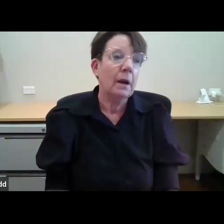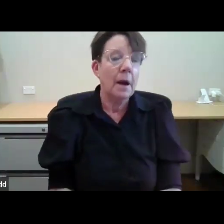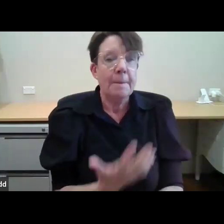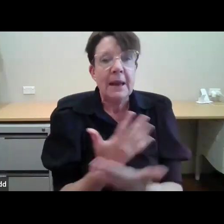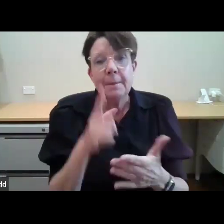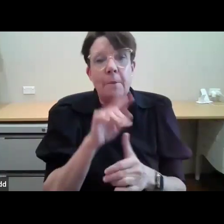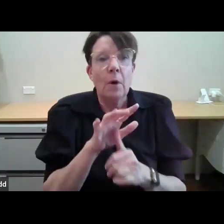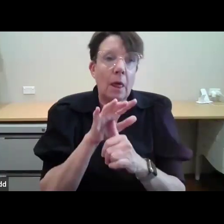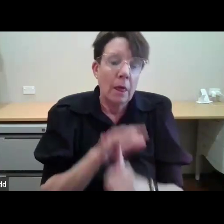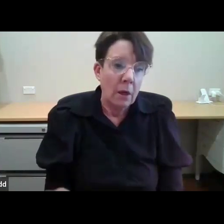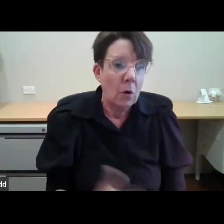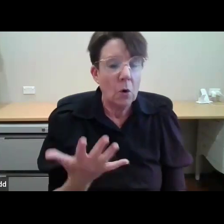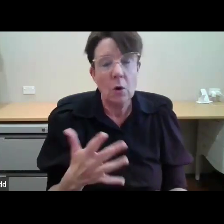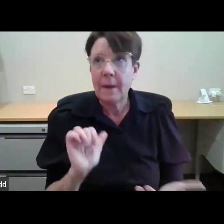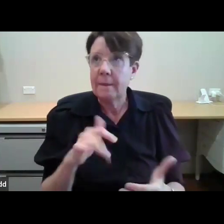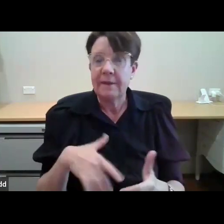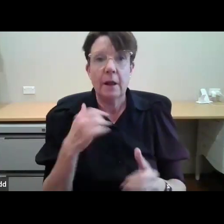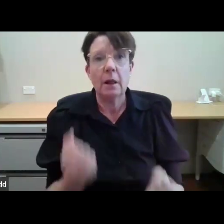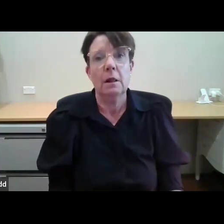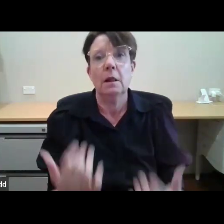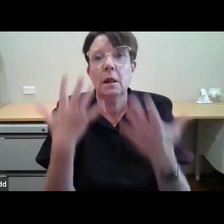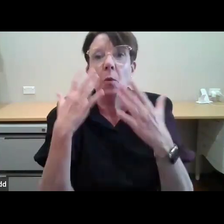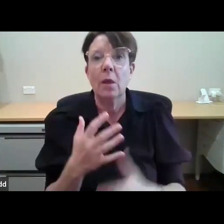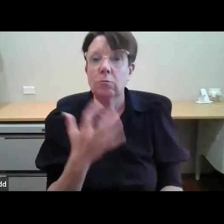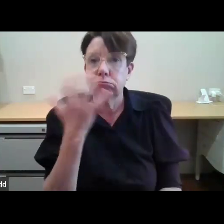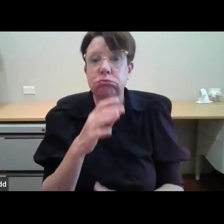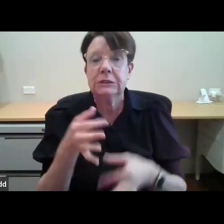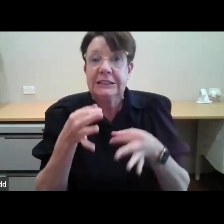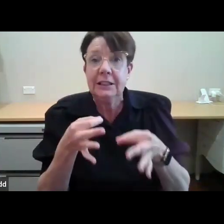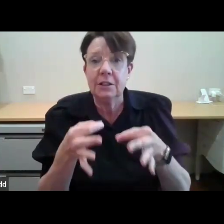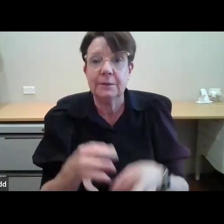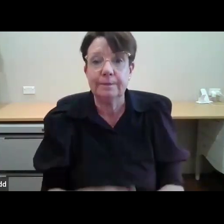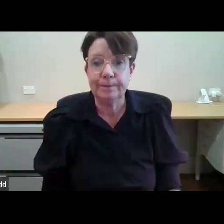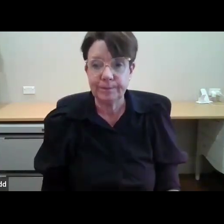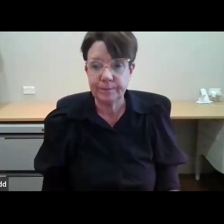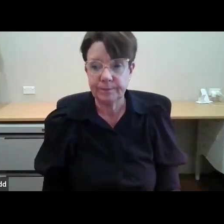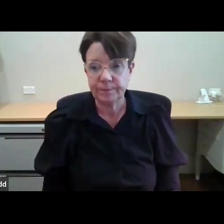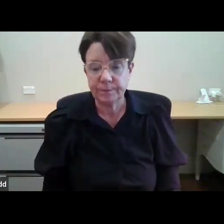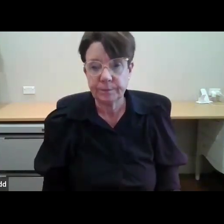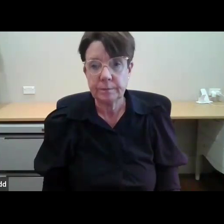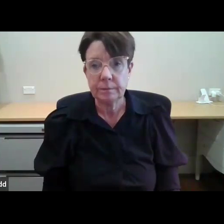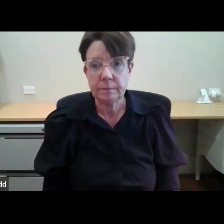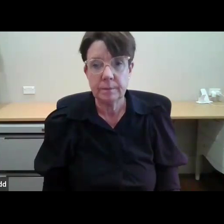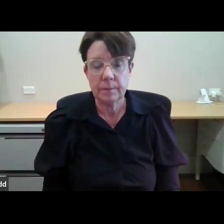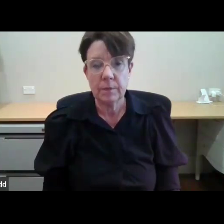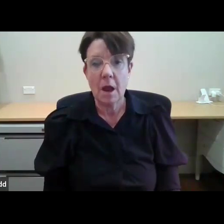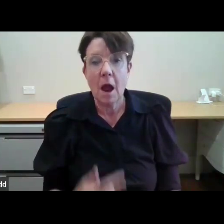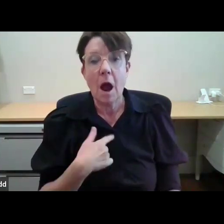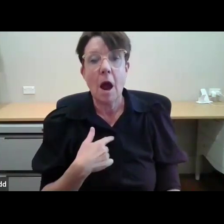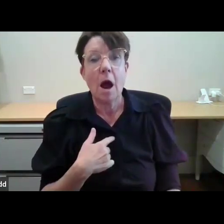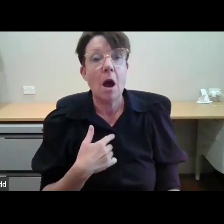they say they will respond by research, I'm going to respond by finding a better way to move carbon around the world